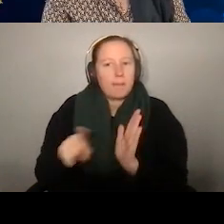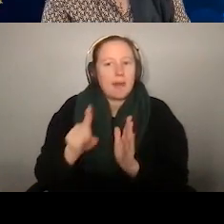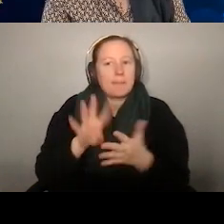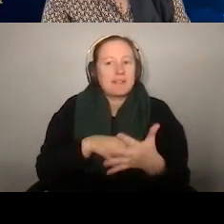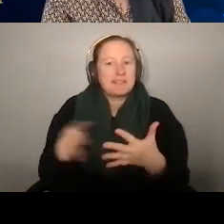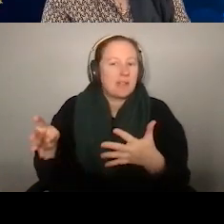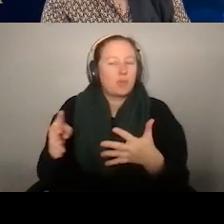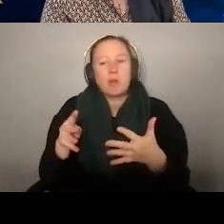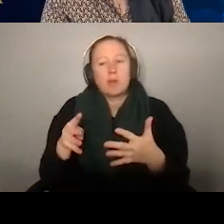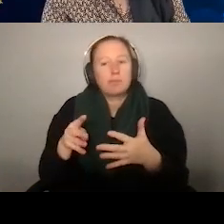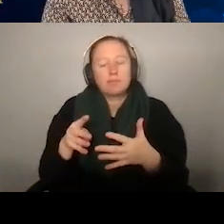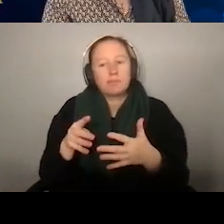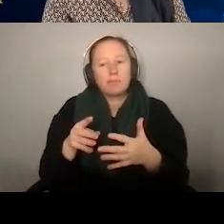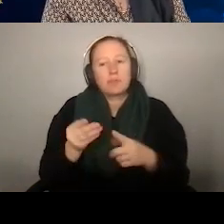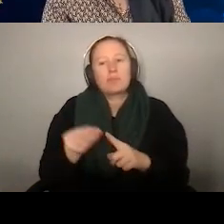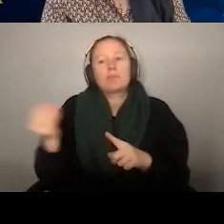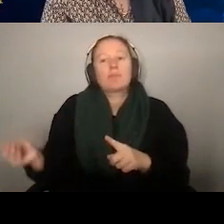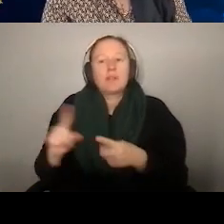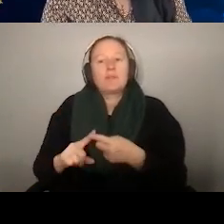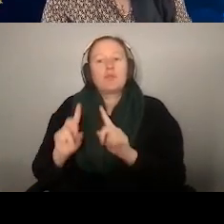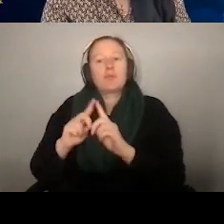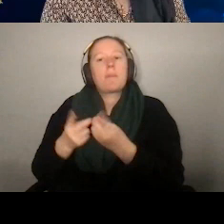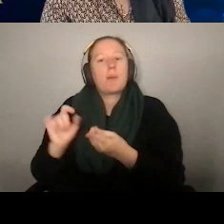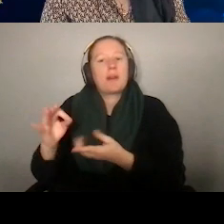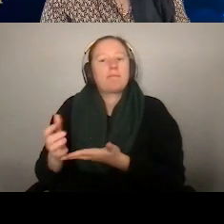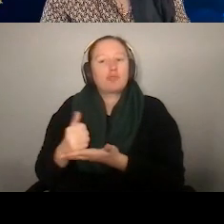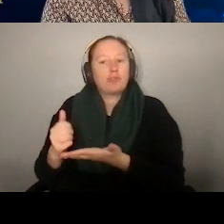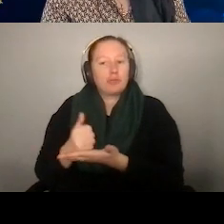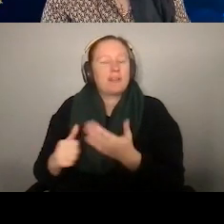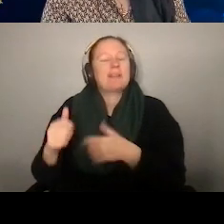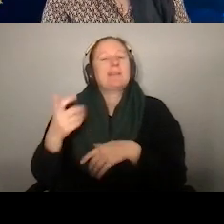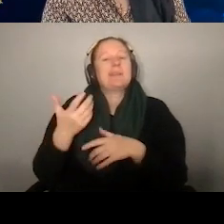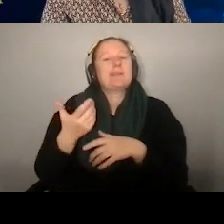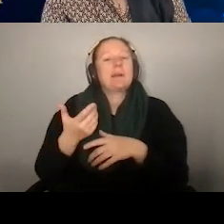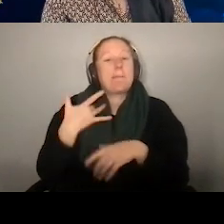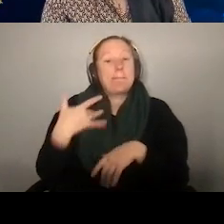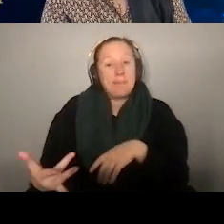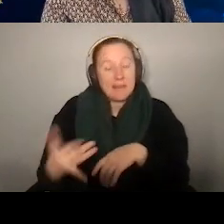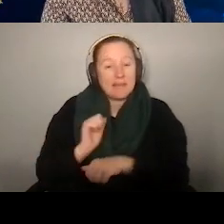transmit to the Department of Treasury. Disbursements are typically scheduled the next business day at